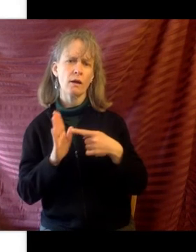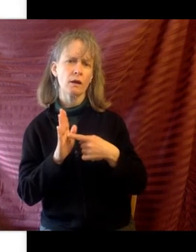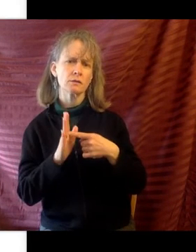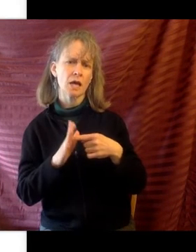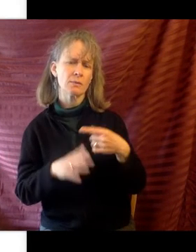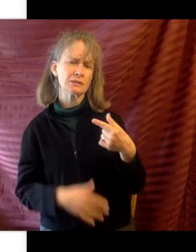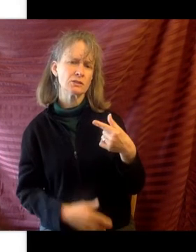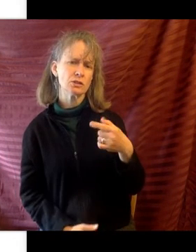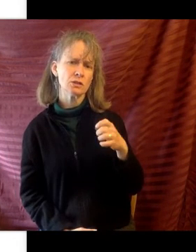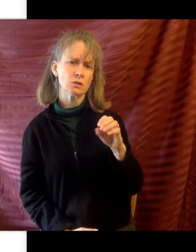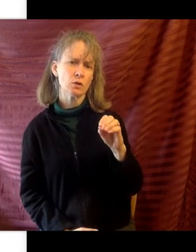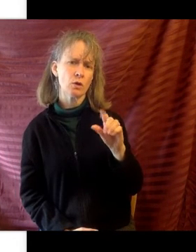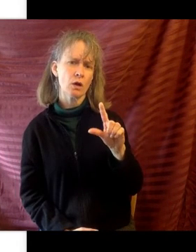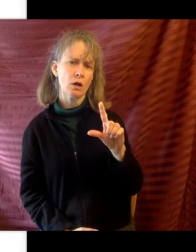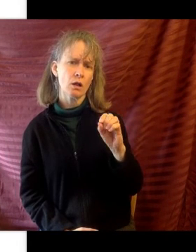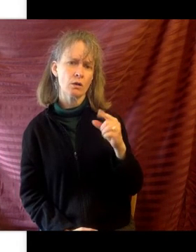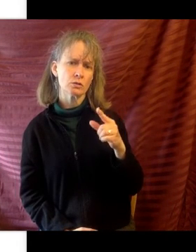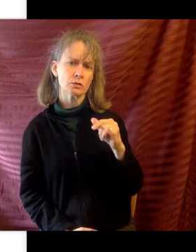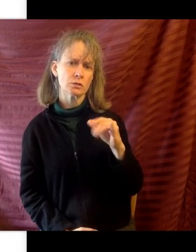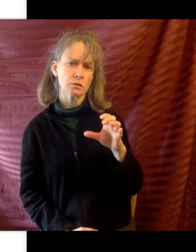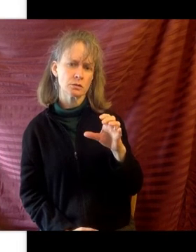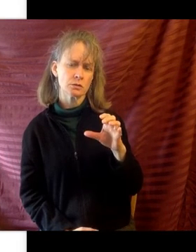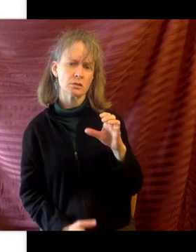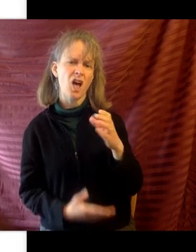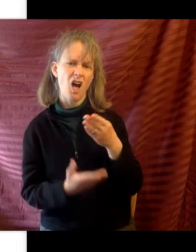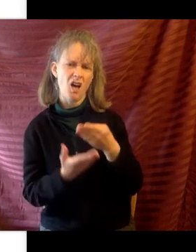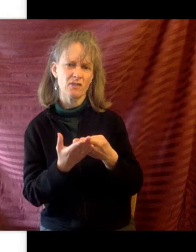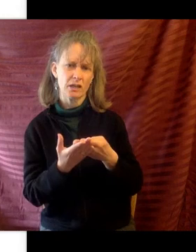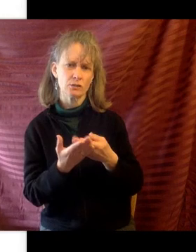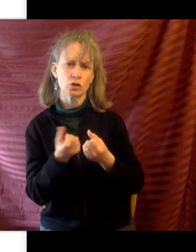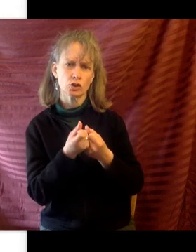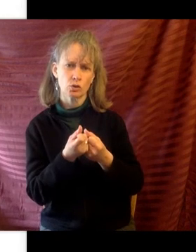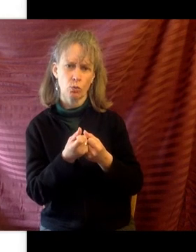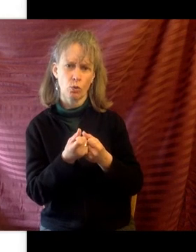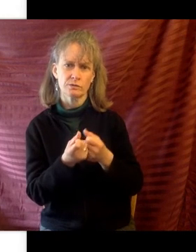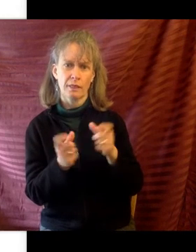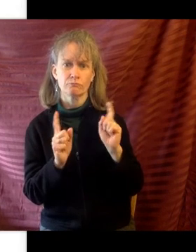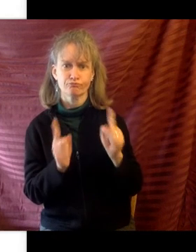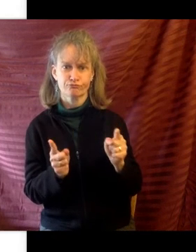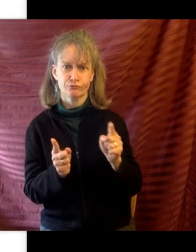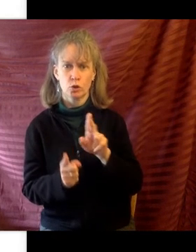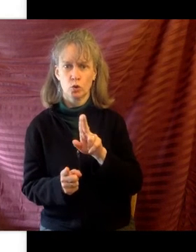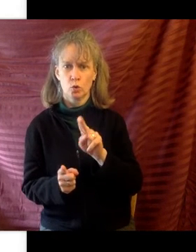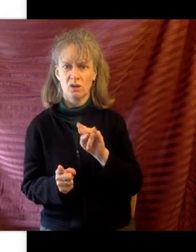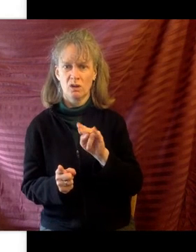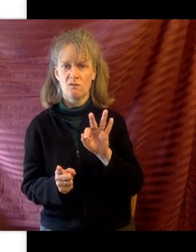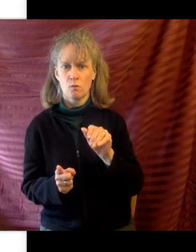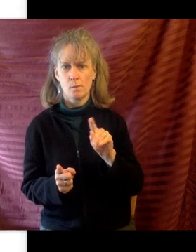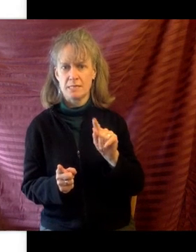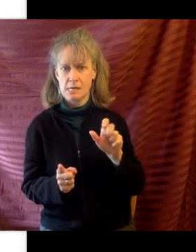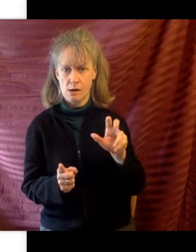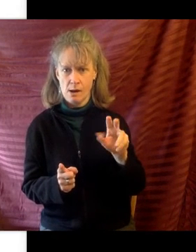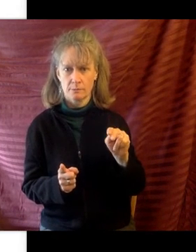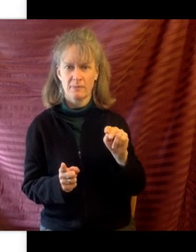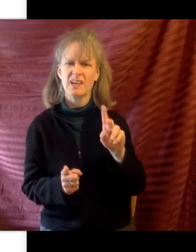uniformitarianism - so look for that big word - that Darwin observed in his travels?